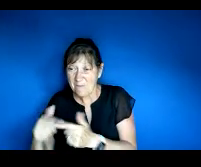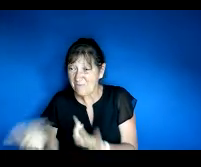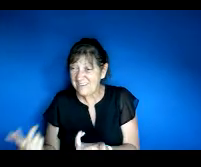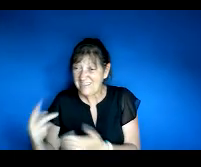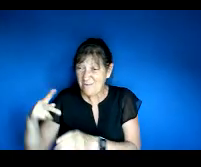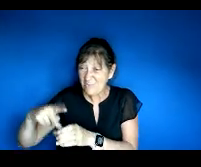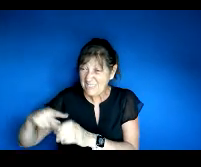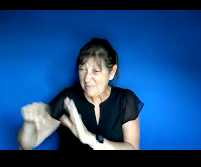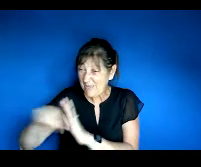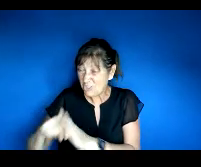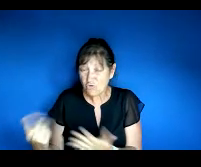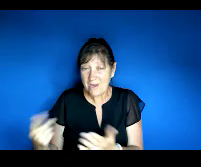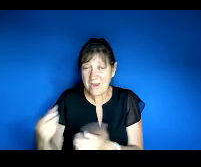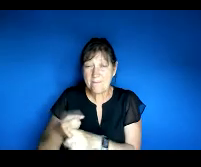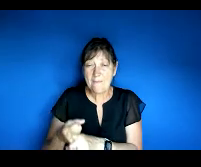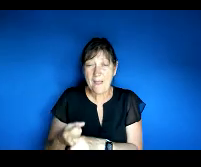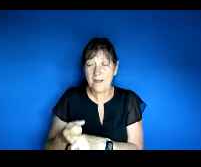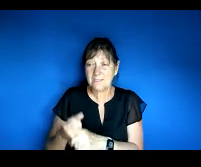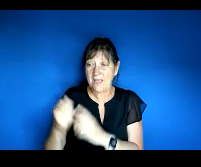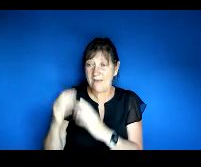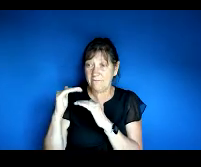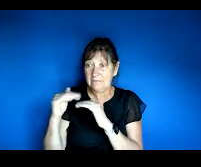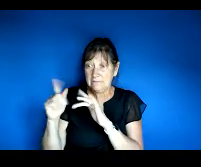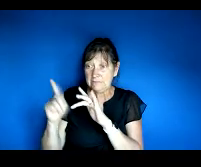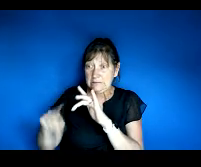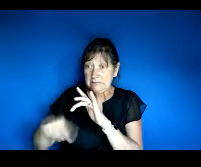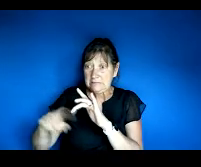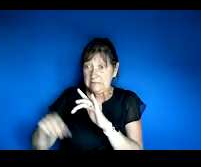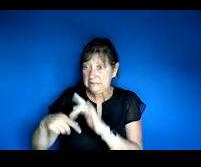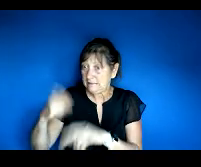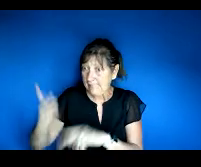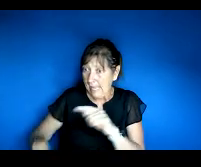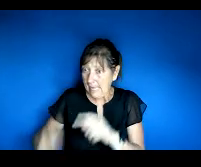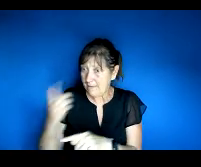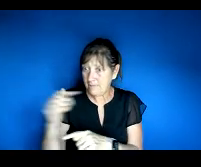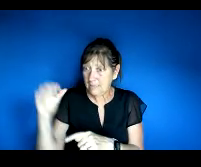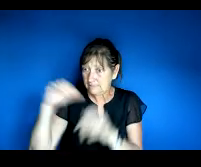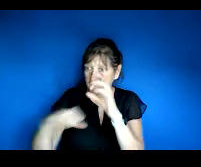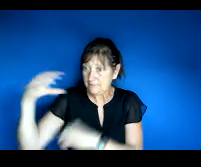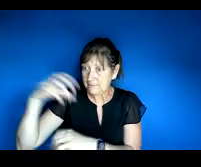only is a very limited amount of attendance flexibility can be provided in that course. So it's really kind of a moving target,